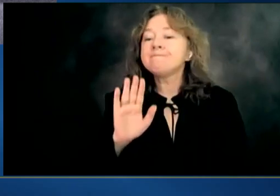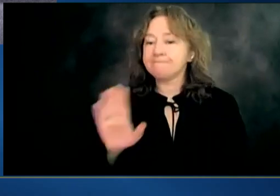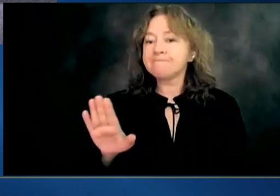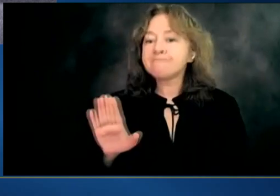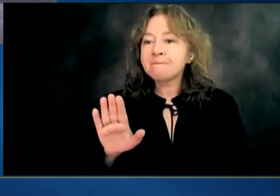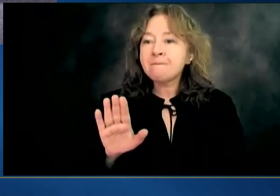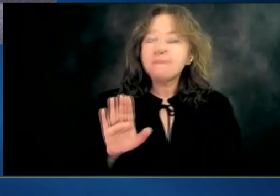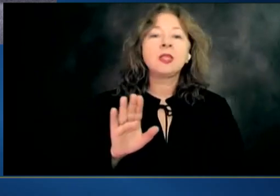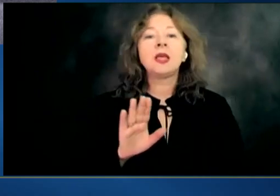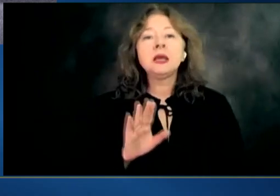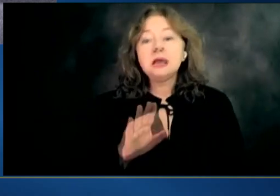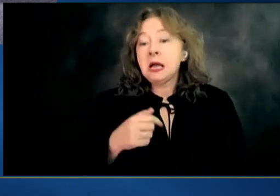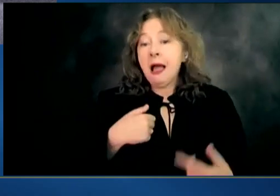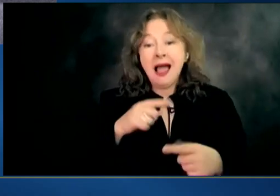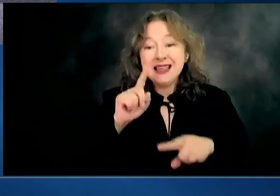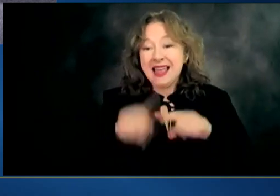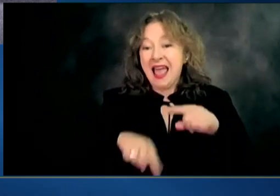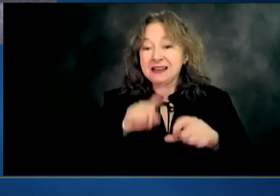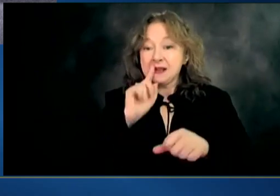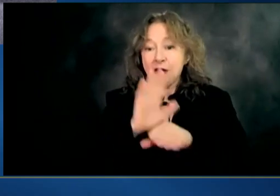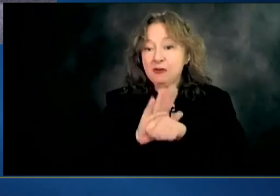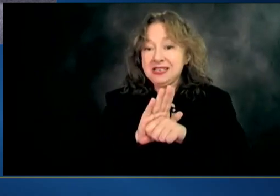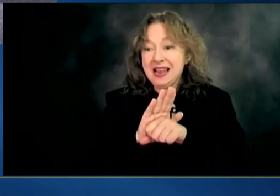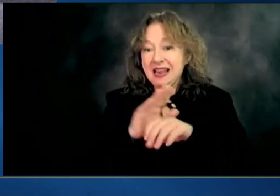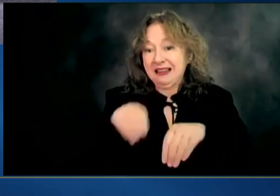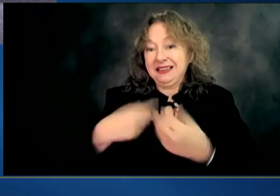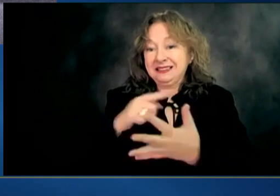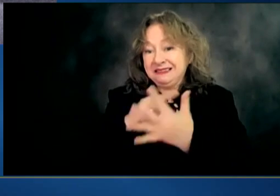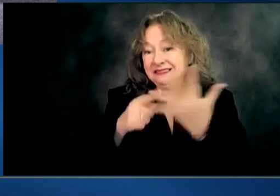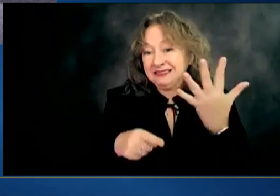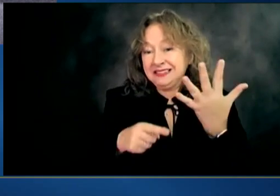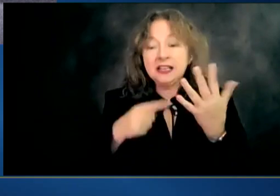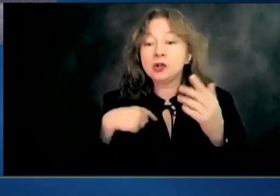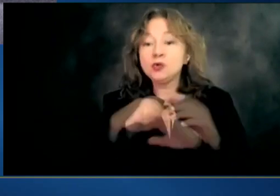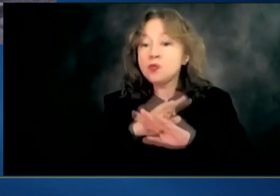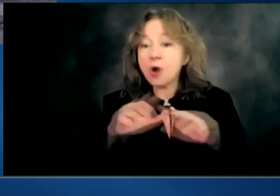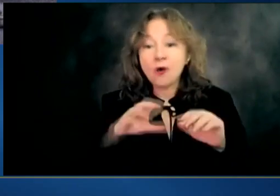I can't guarantee you that you won't get cancer if you take hydroxyurea. You know, the study